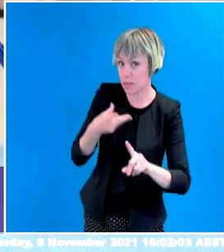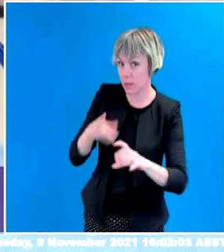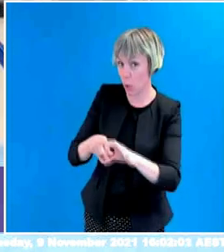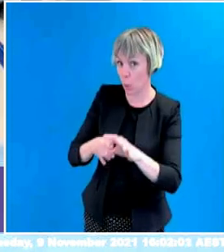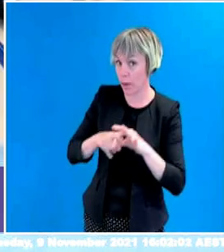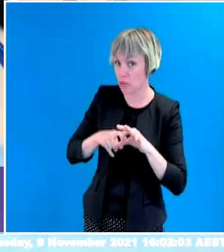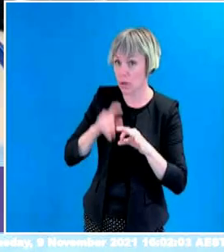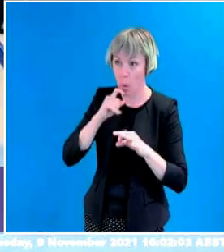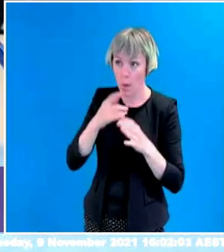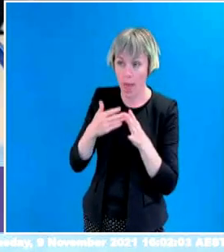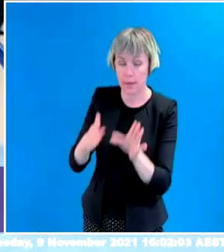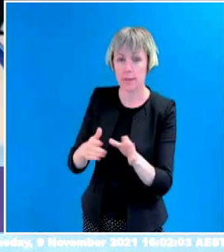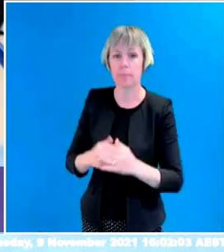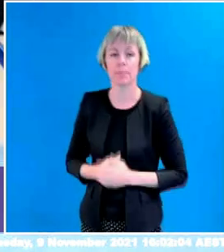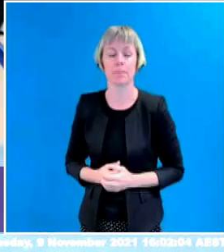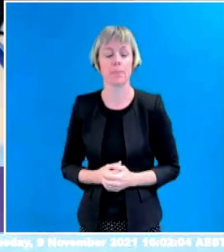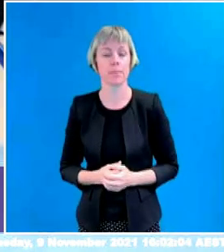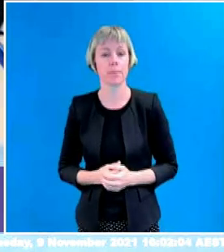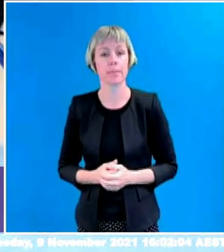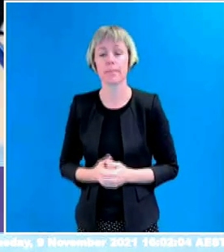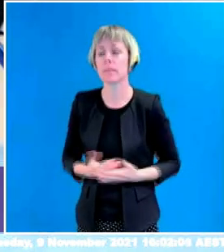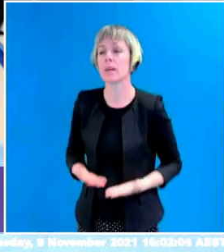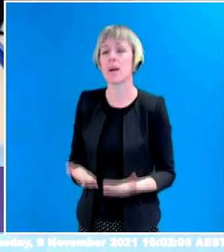The last topic I want to ask you about is how the Australian